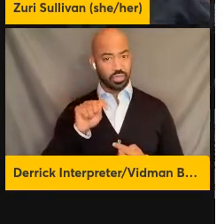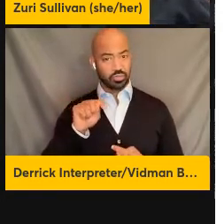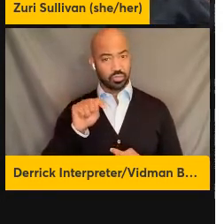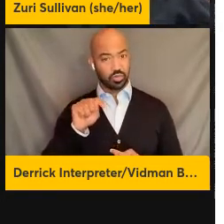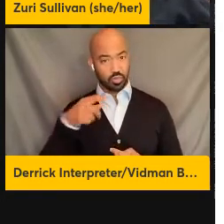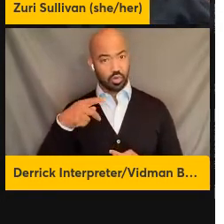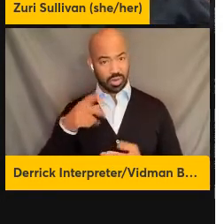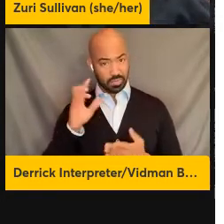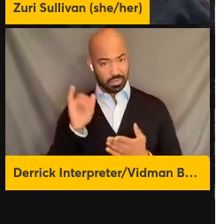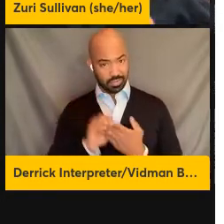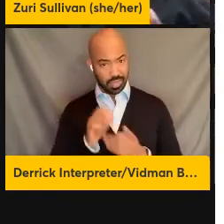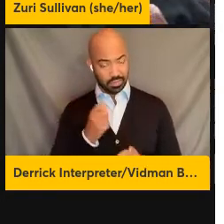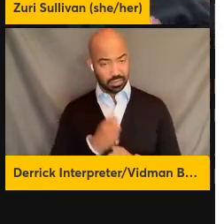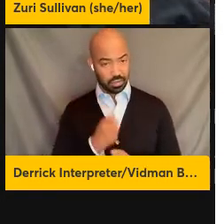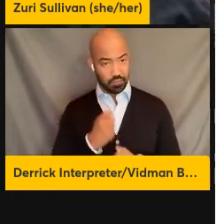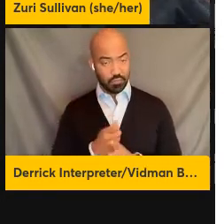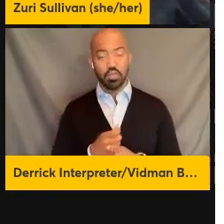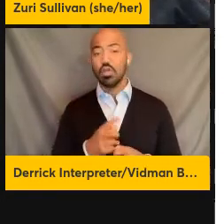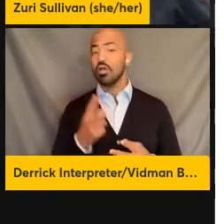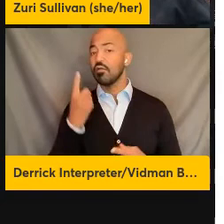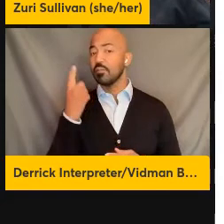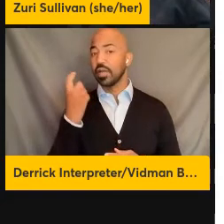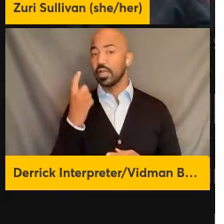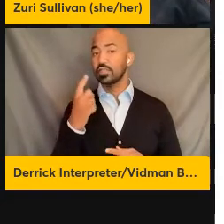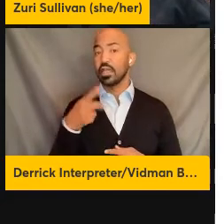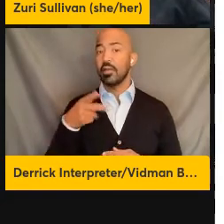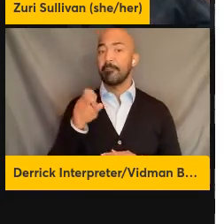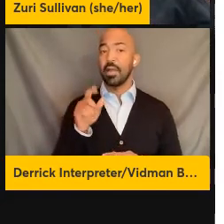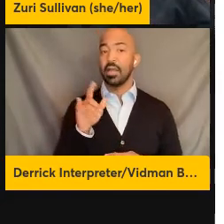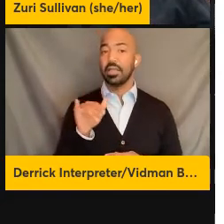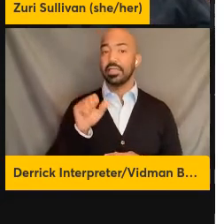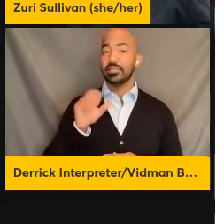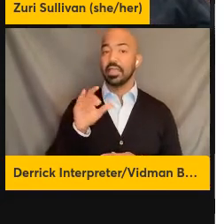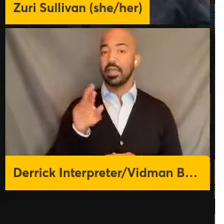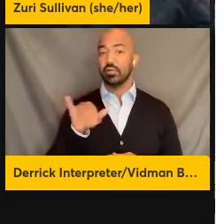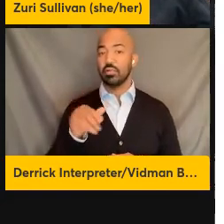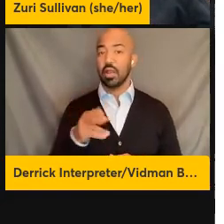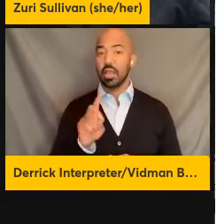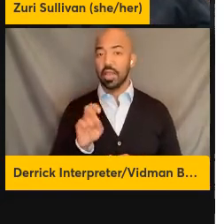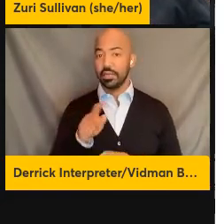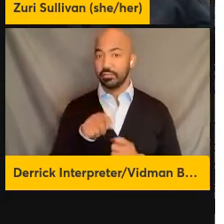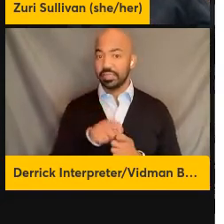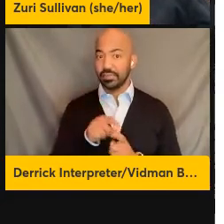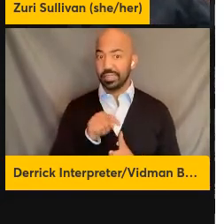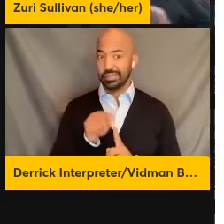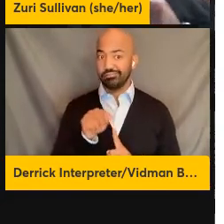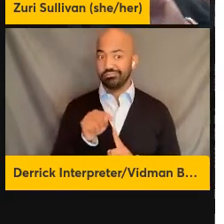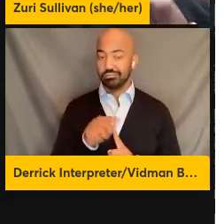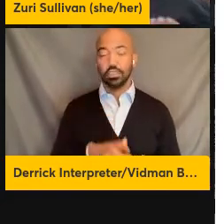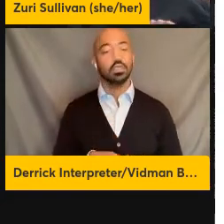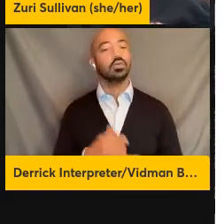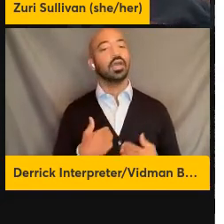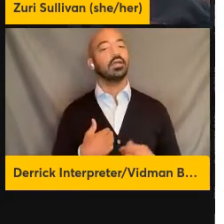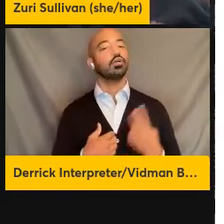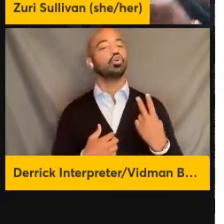indeed due to the availability of polysaccharides, specifically. And so to test this, we designed two new diets that are now